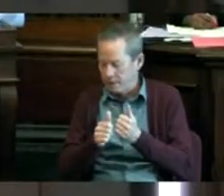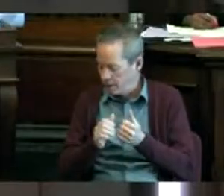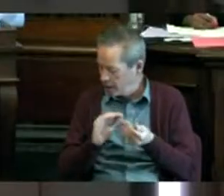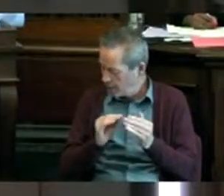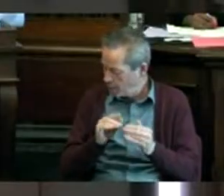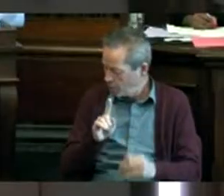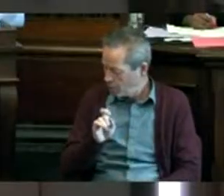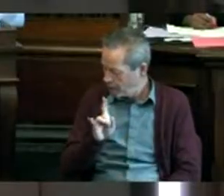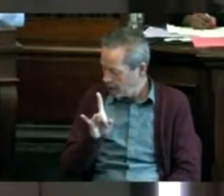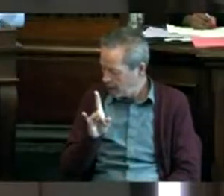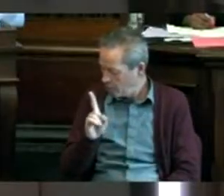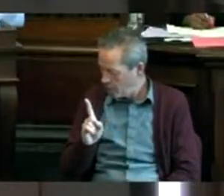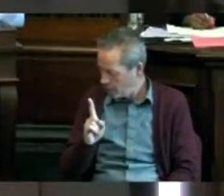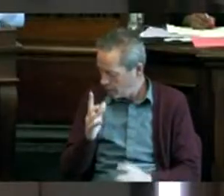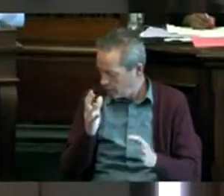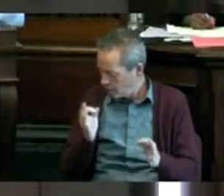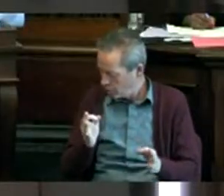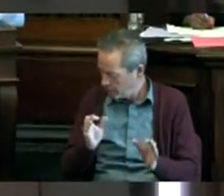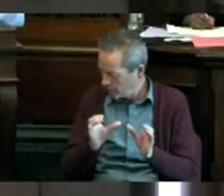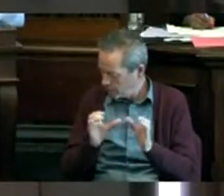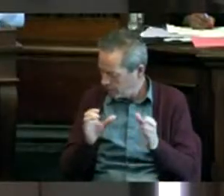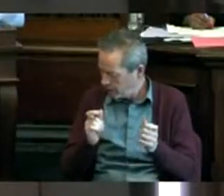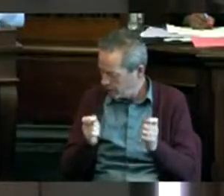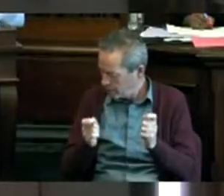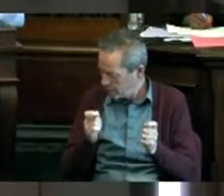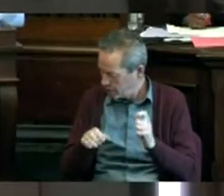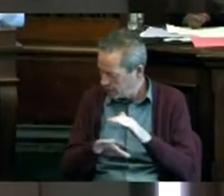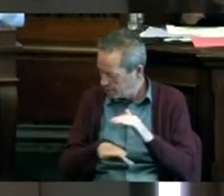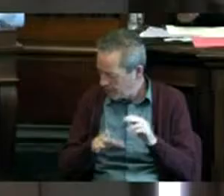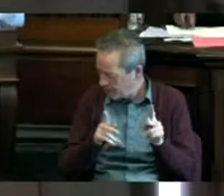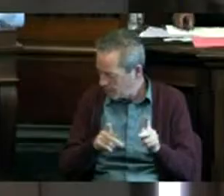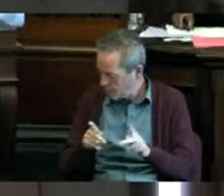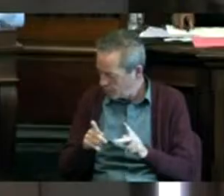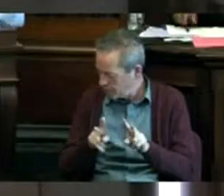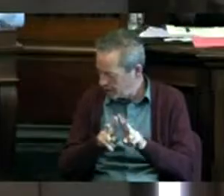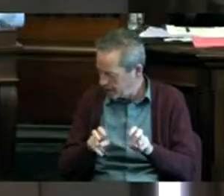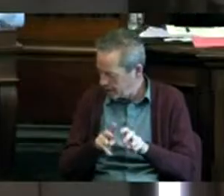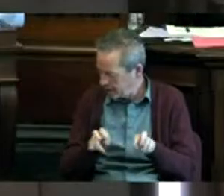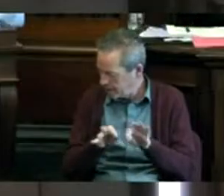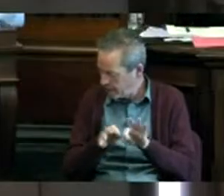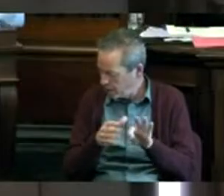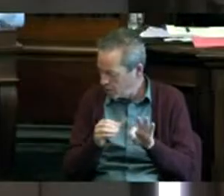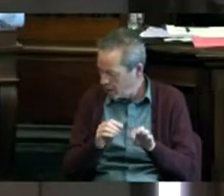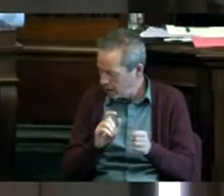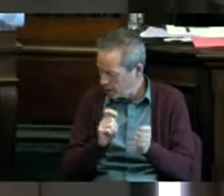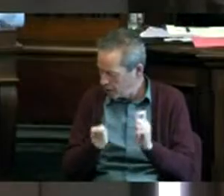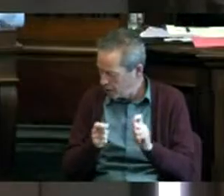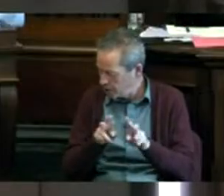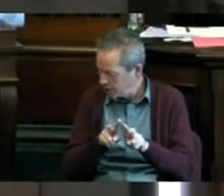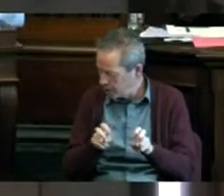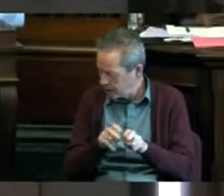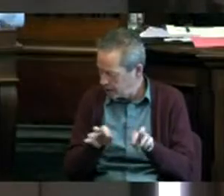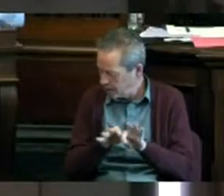Any opposed? No. Motion carries insurance number 181. Determining and certifying.